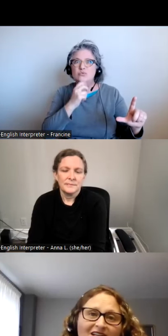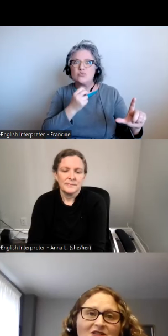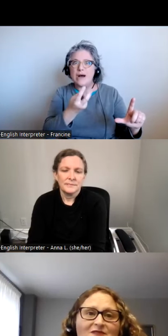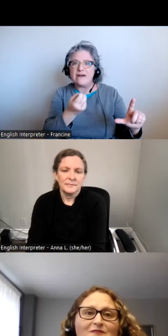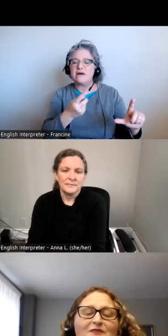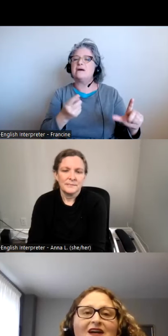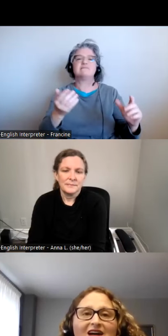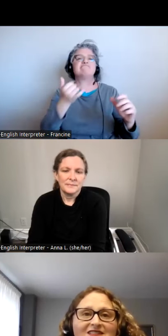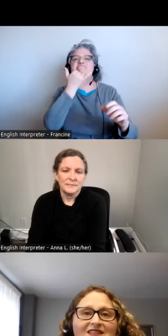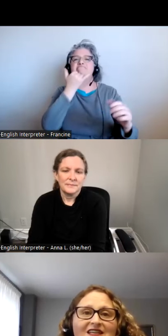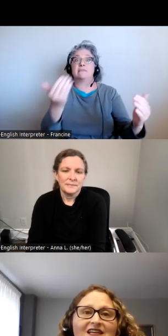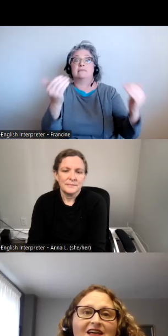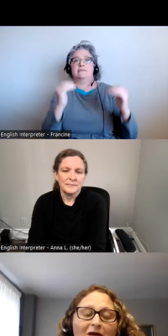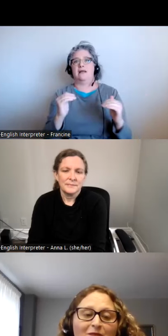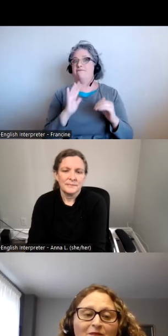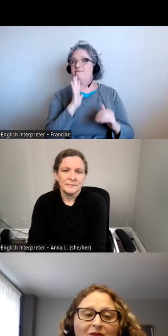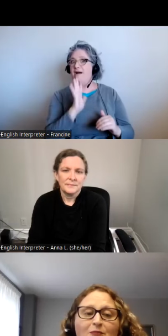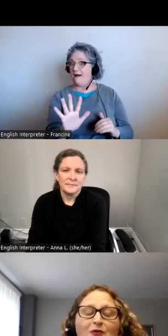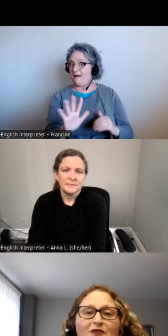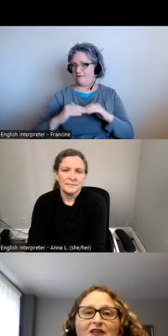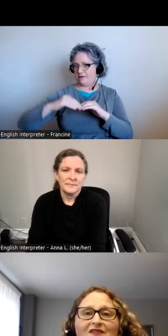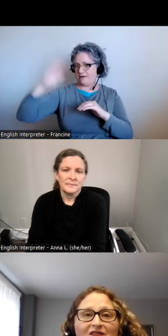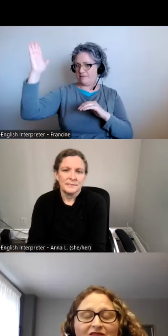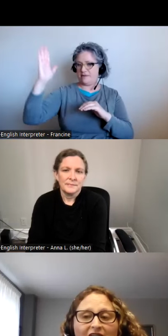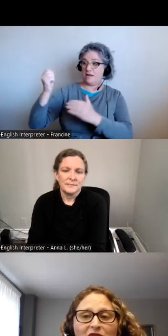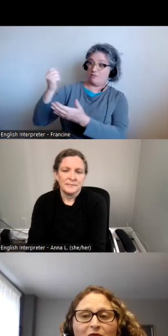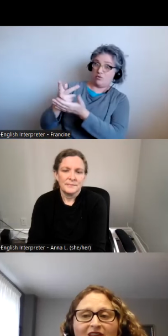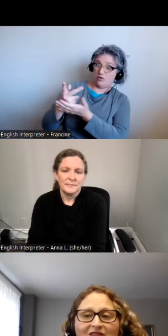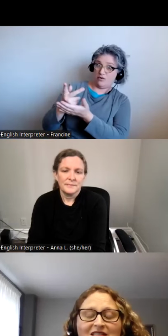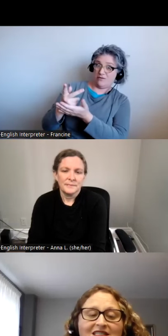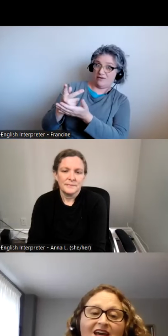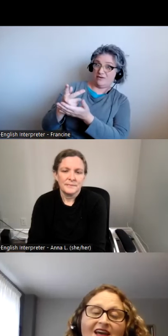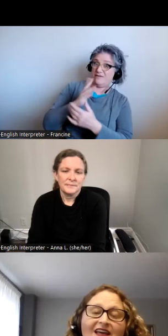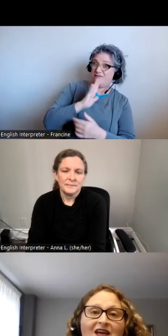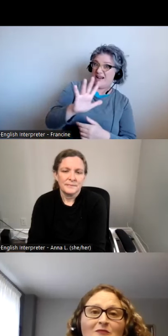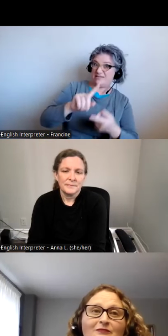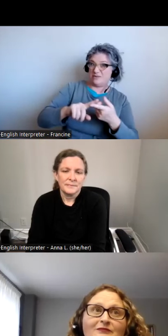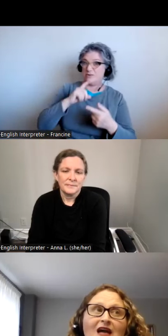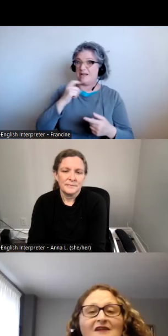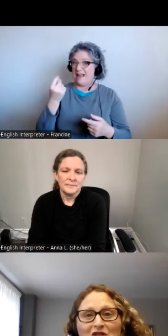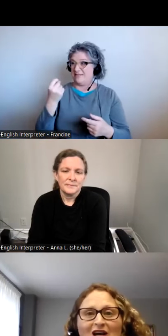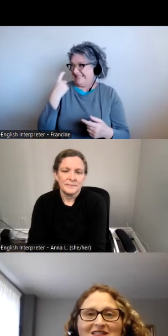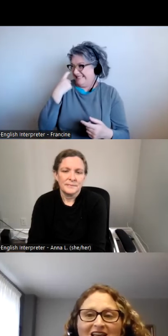those five years and up, as I said previously. I realize